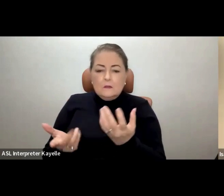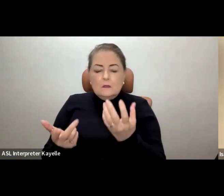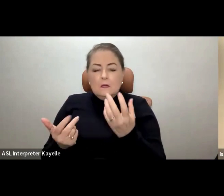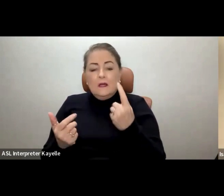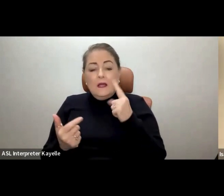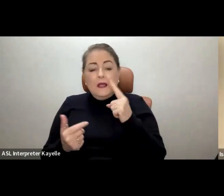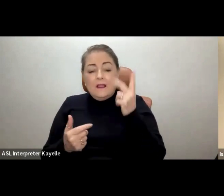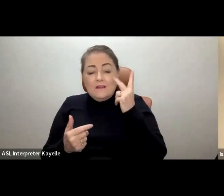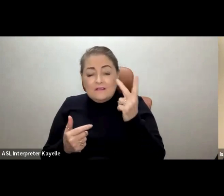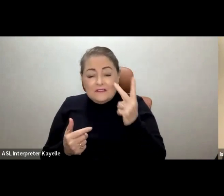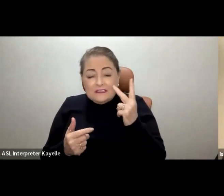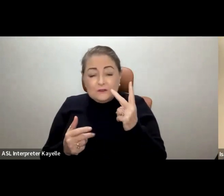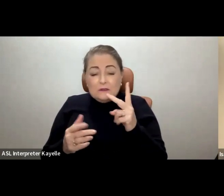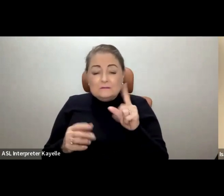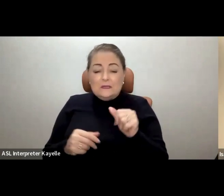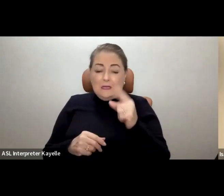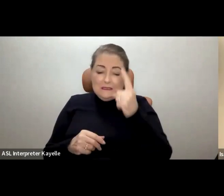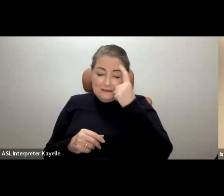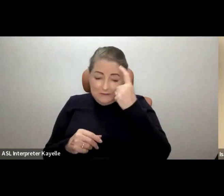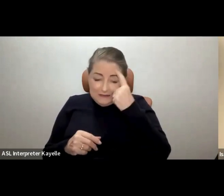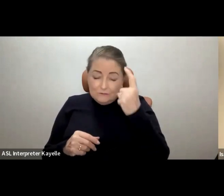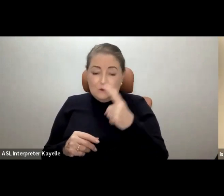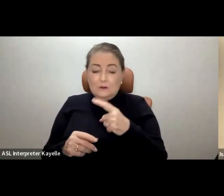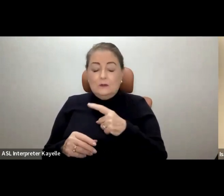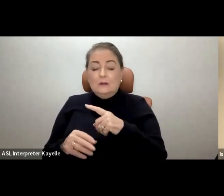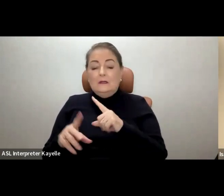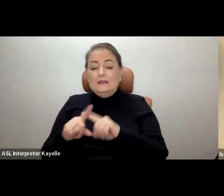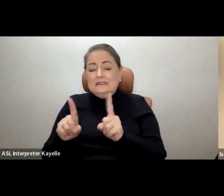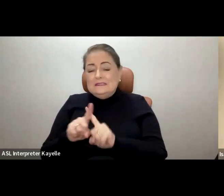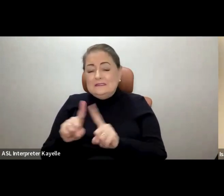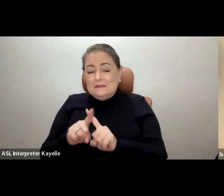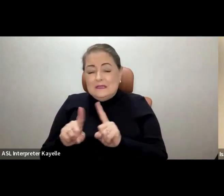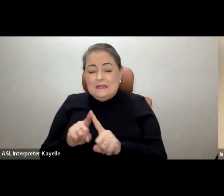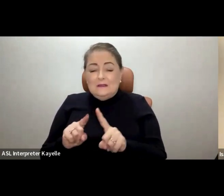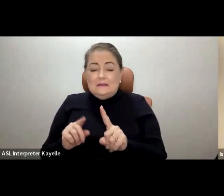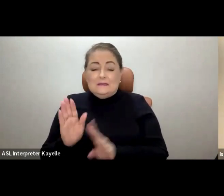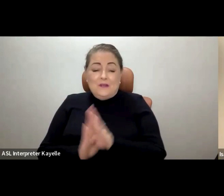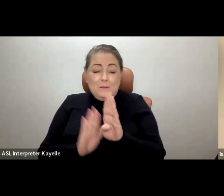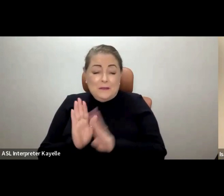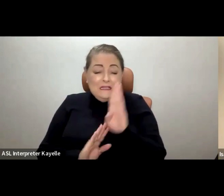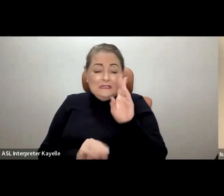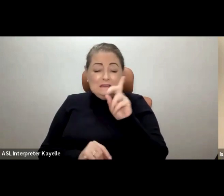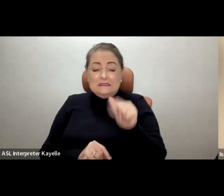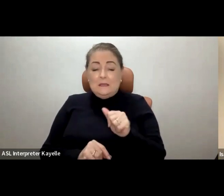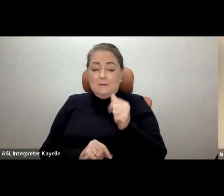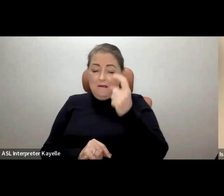different kinds of developmental disabilities, cognitive disabilities, you name it, having those visual stories